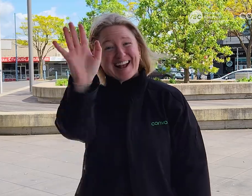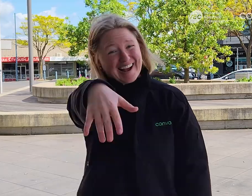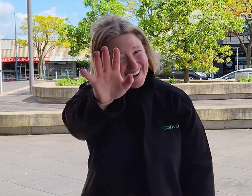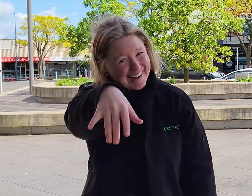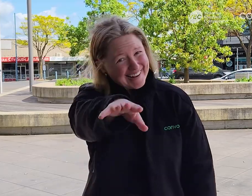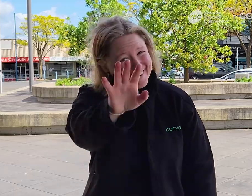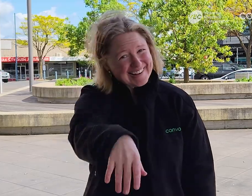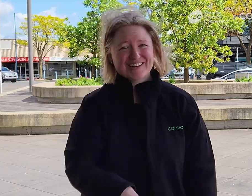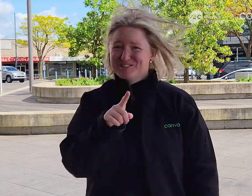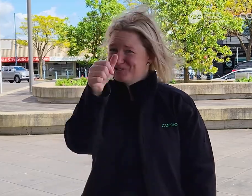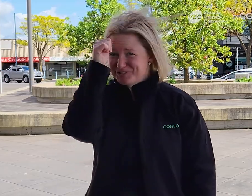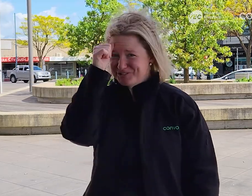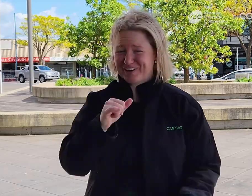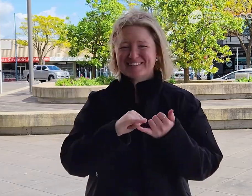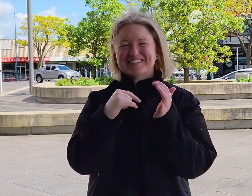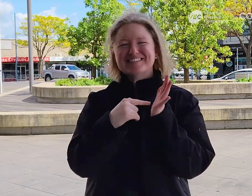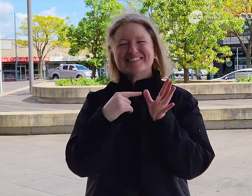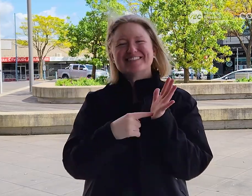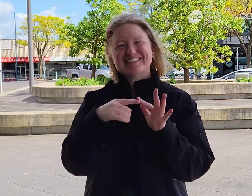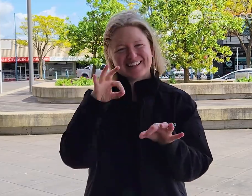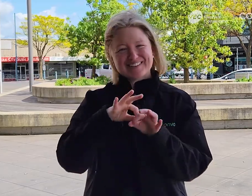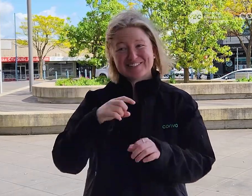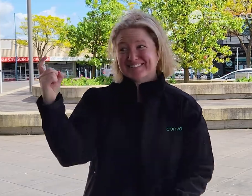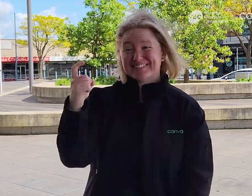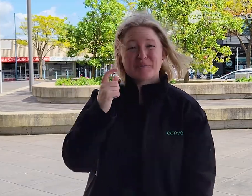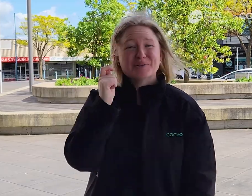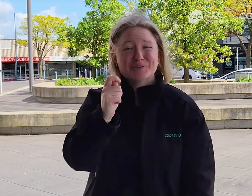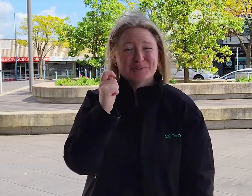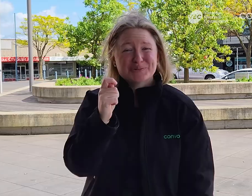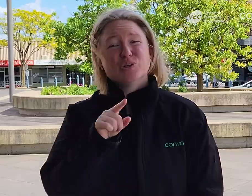Hey, it’s time to vote at the Victorian state election soon!